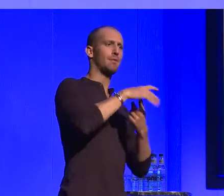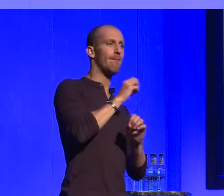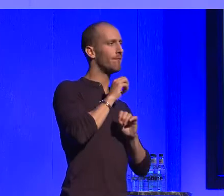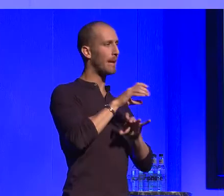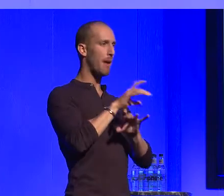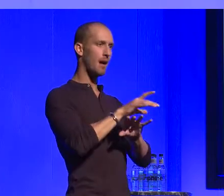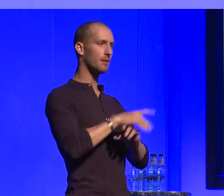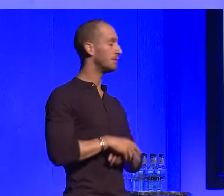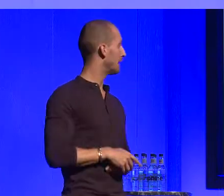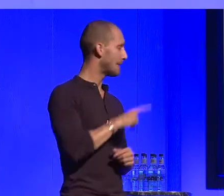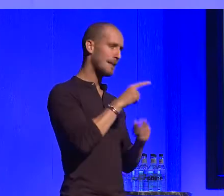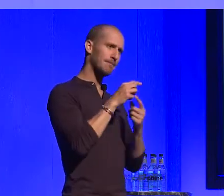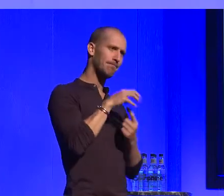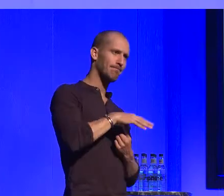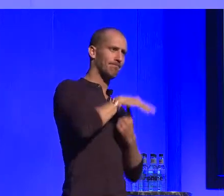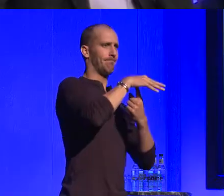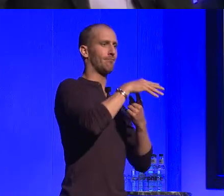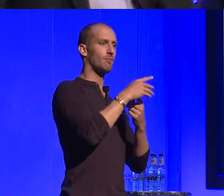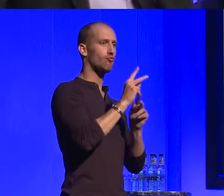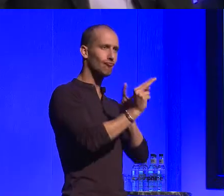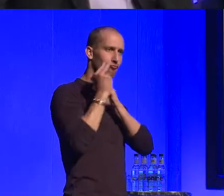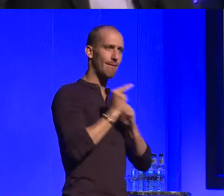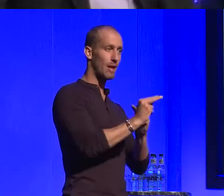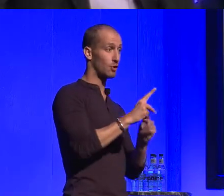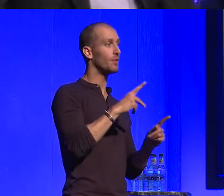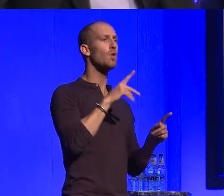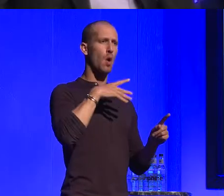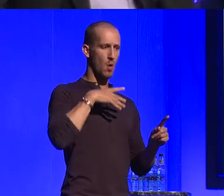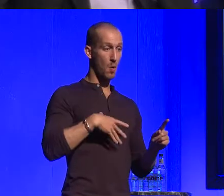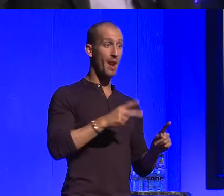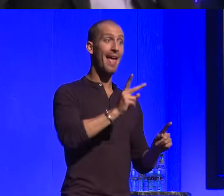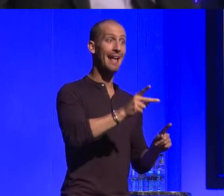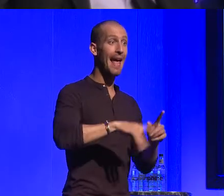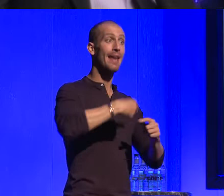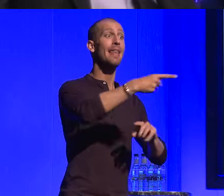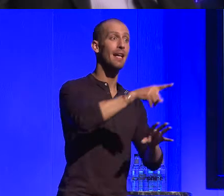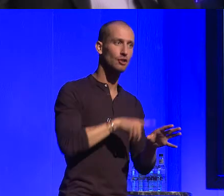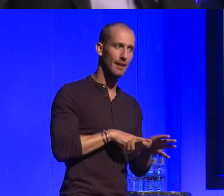These key reflections we want to come back to when, in March next year, NHS England will be holding an expo.